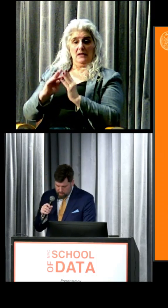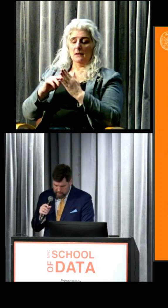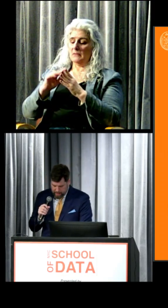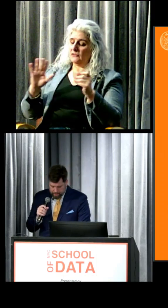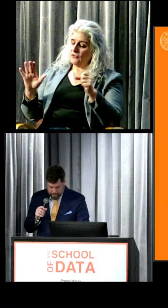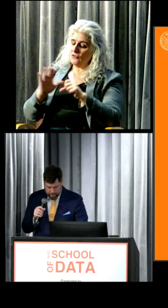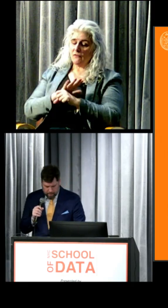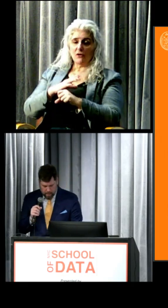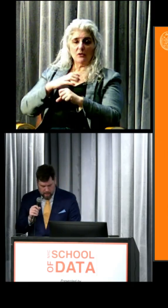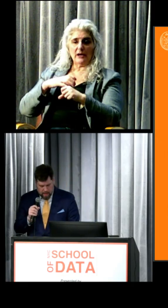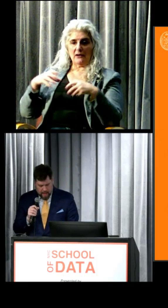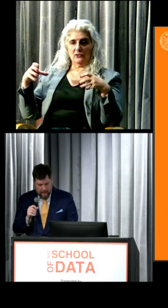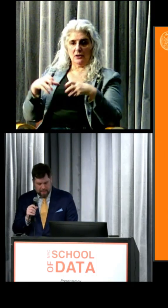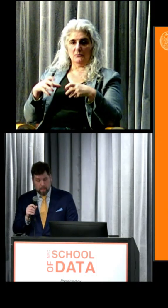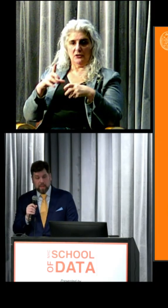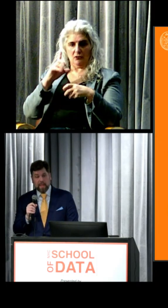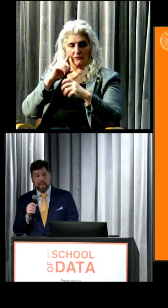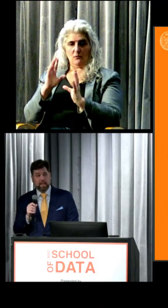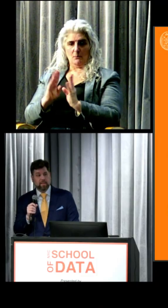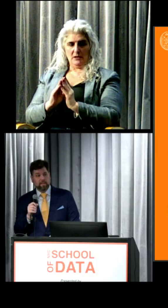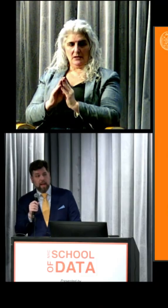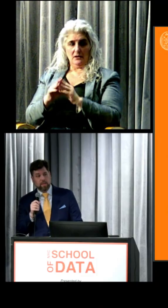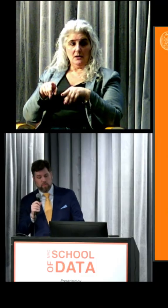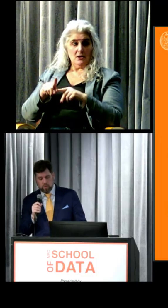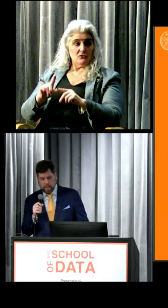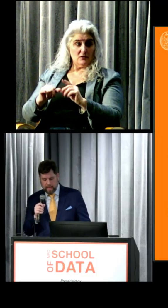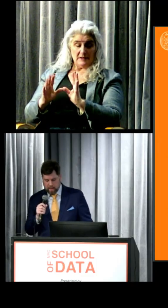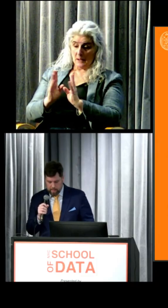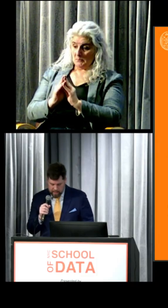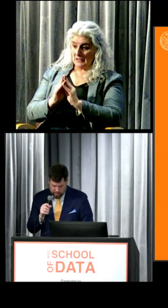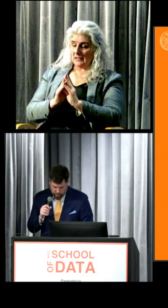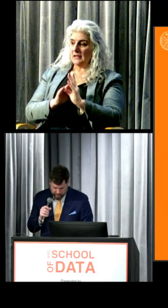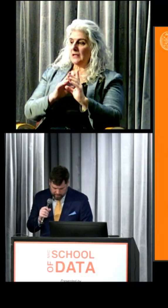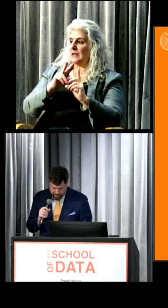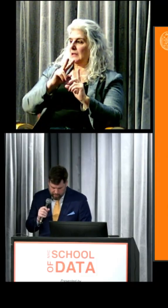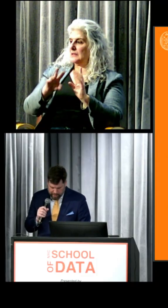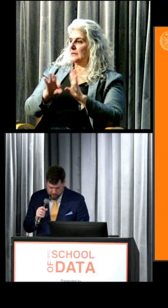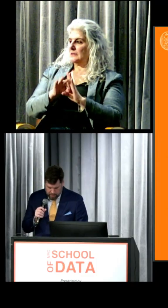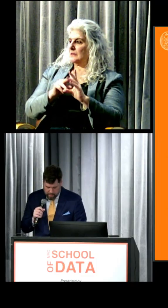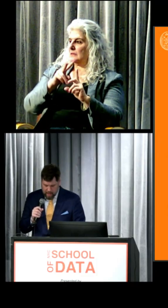And these tradeoffs, like developing how the tradeoffs would work for each type of block was